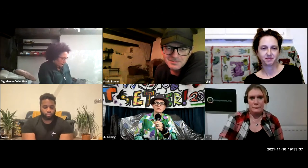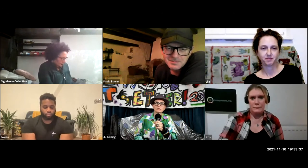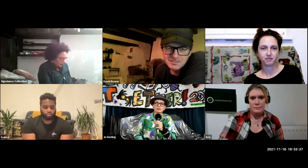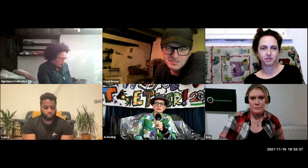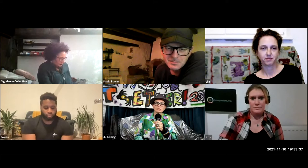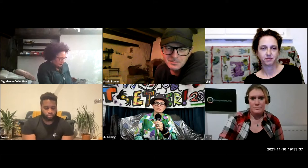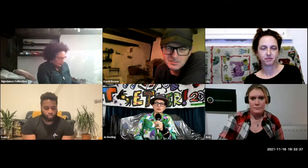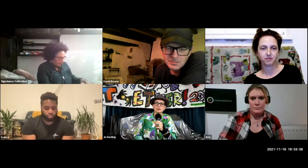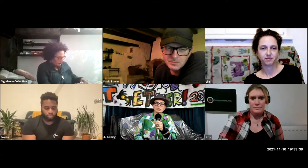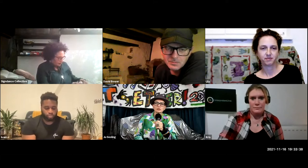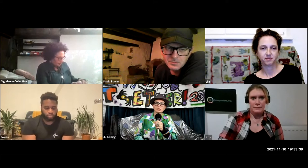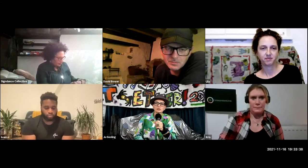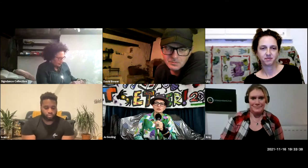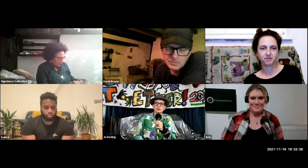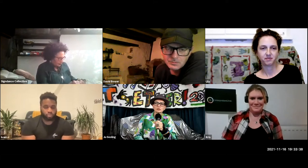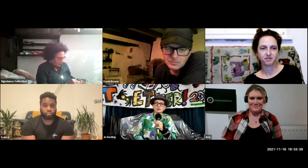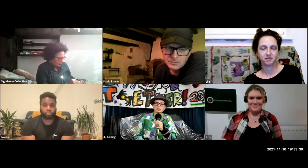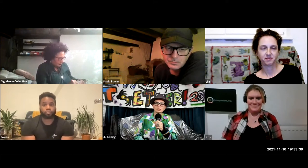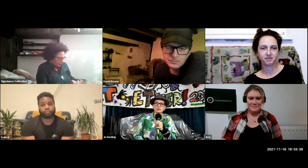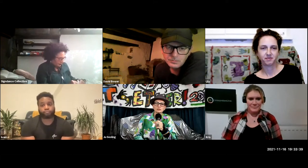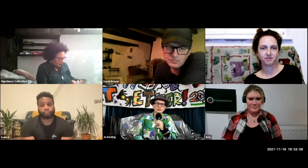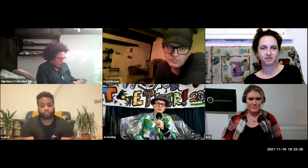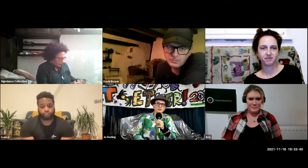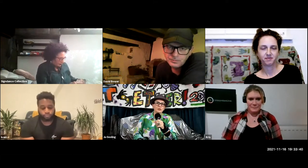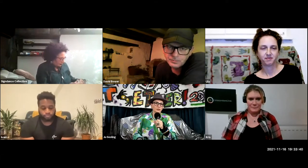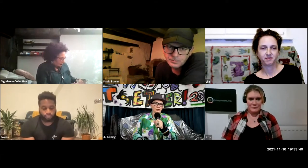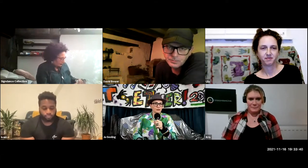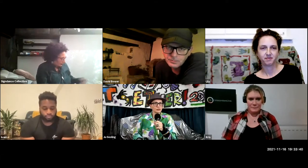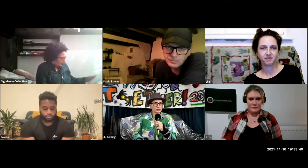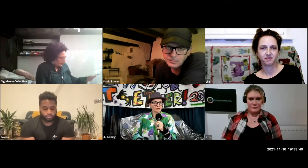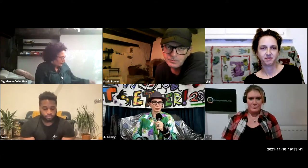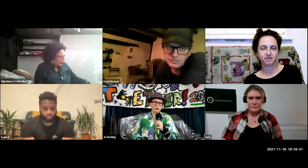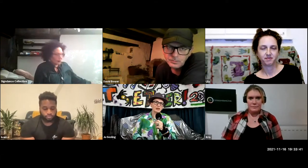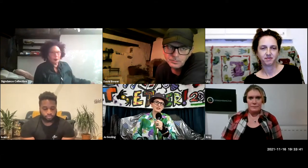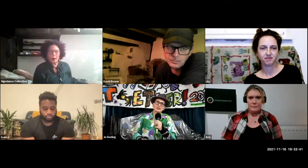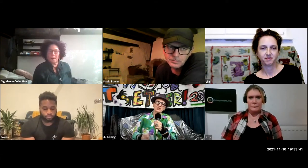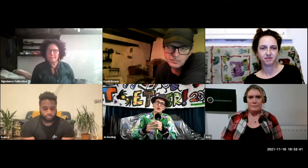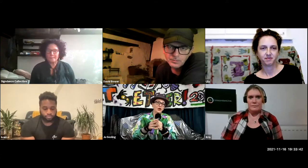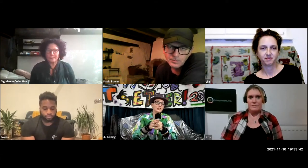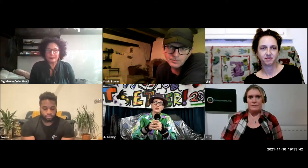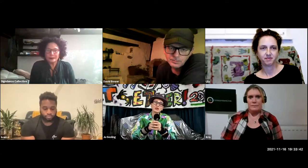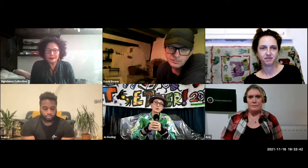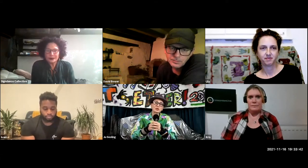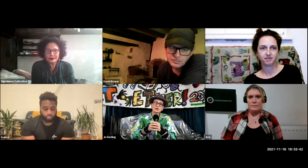call it Oriente Plus because it is about